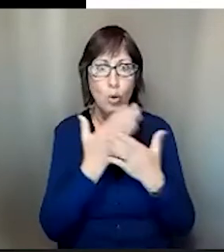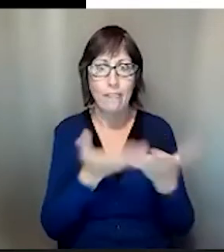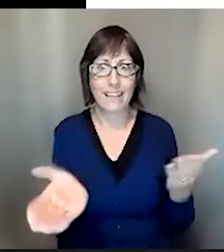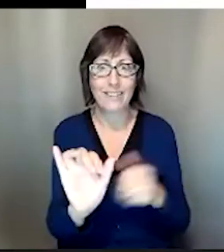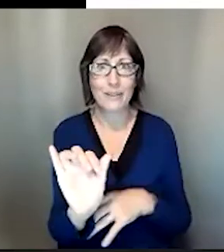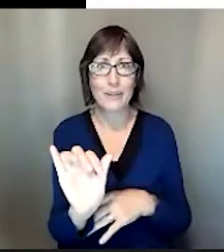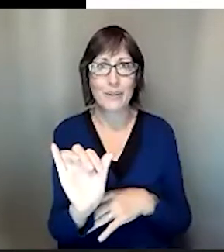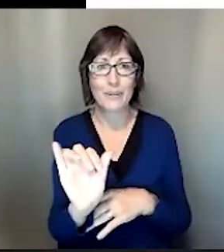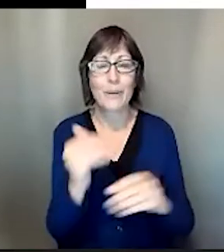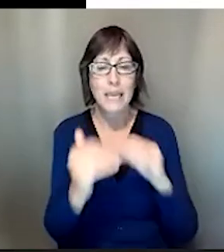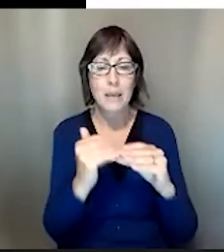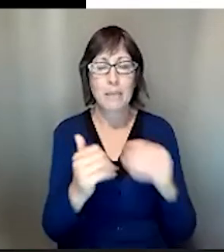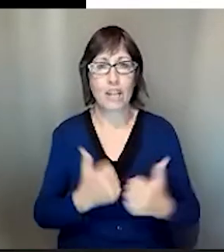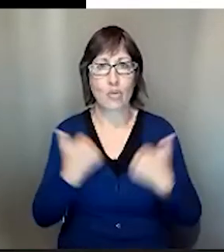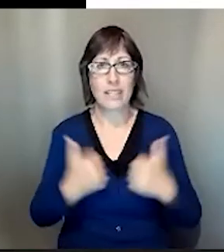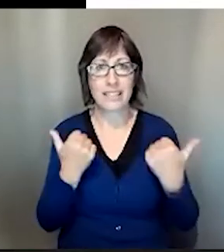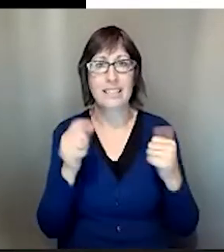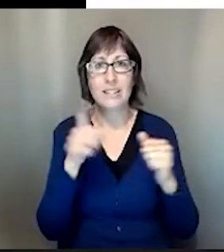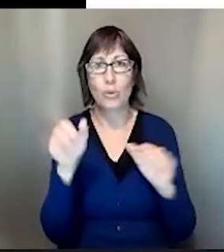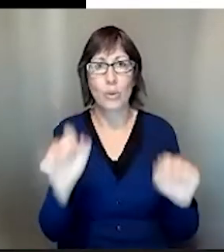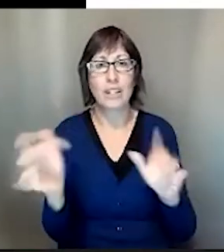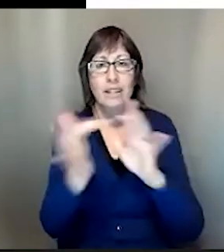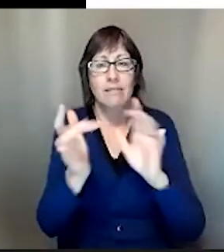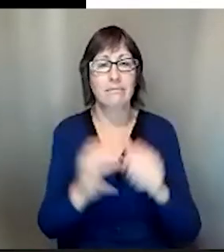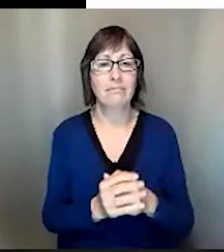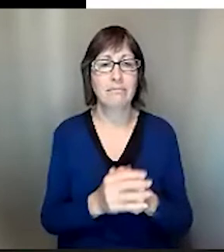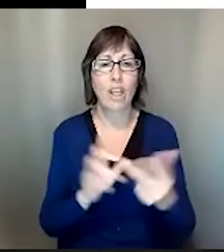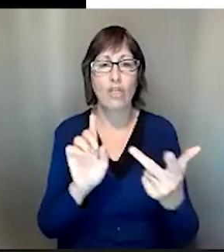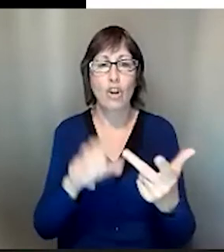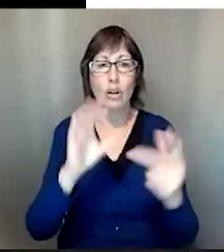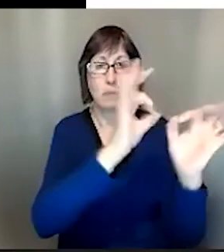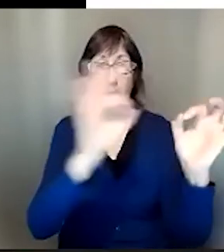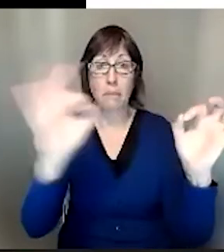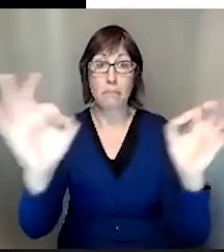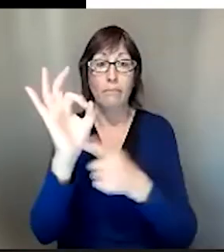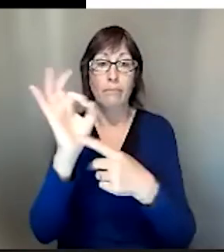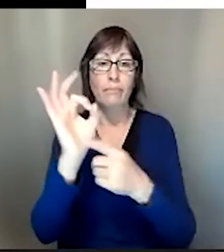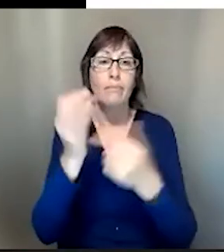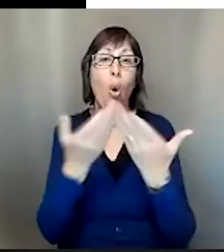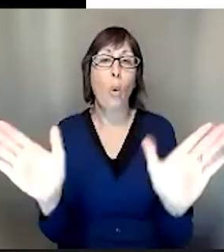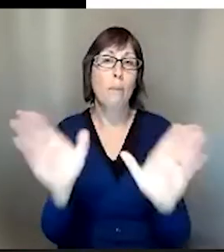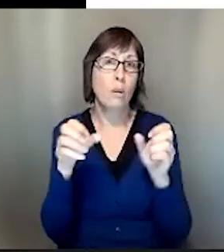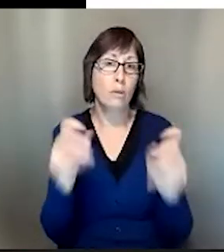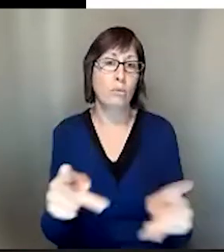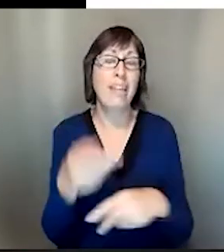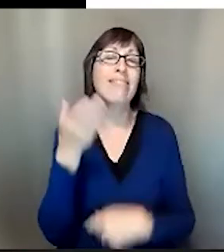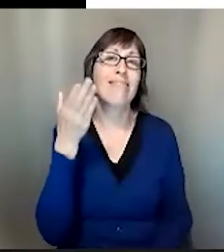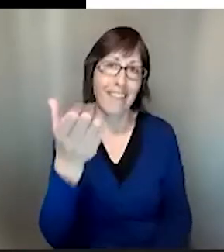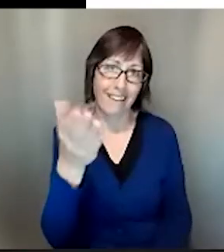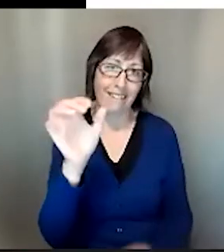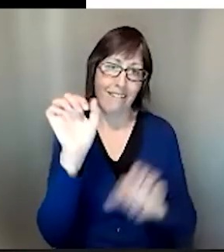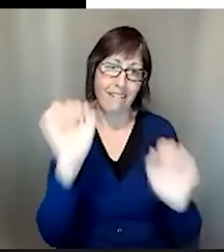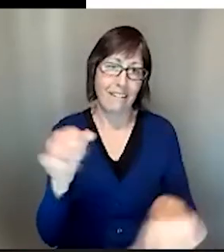the “Open Opportunities.” This is where you can apply and see what funding programs